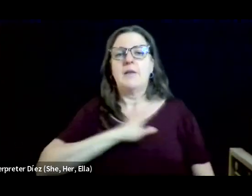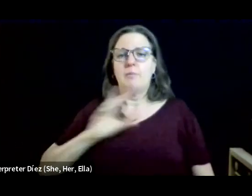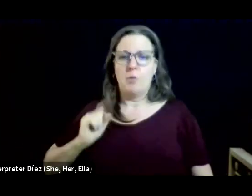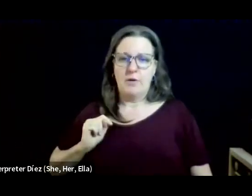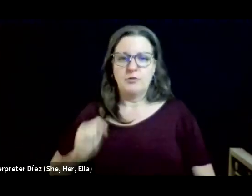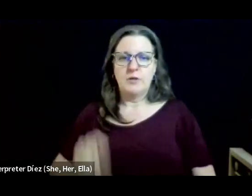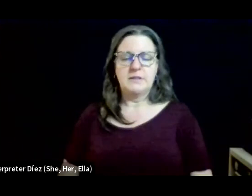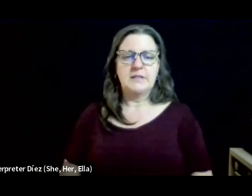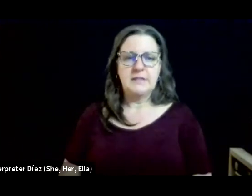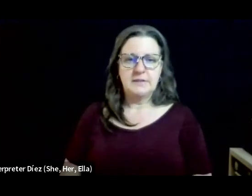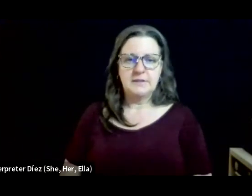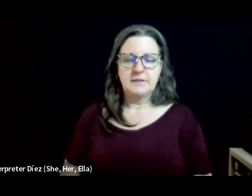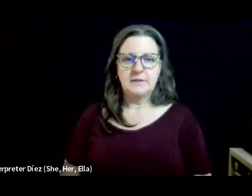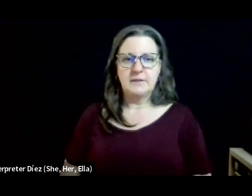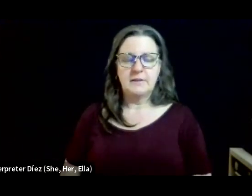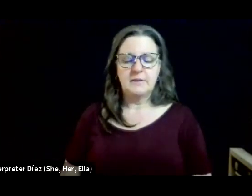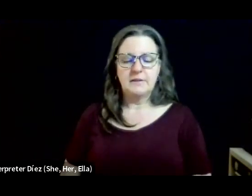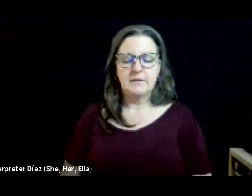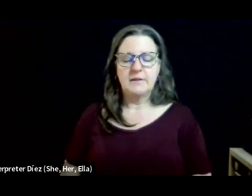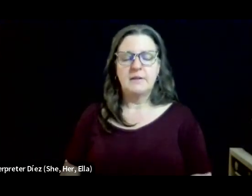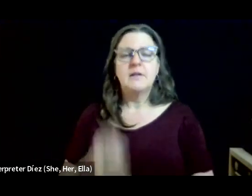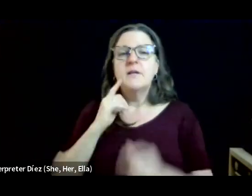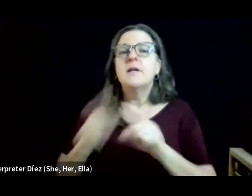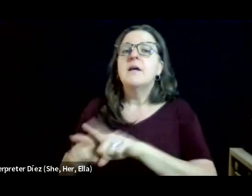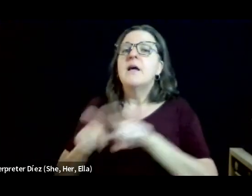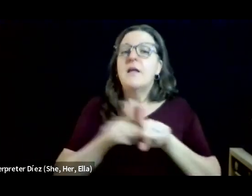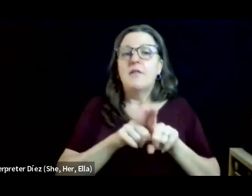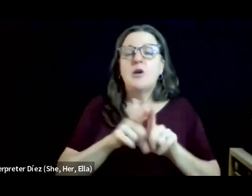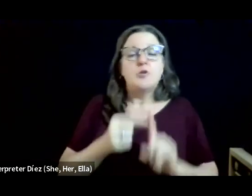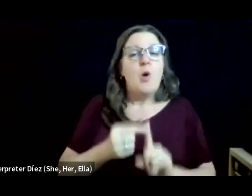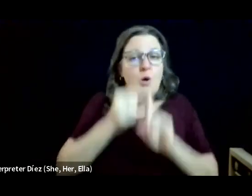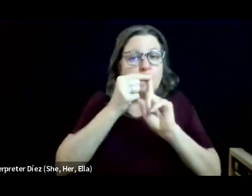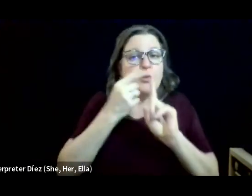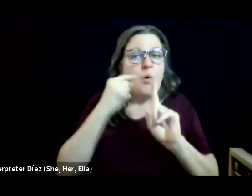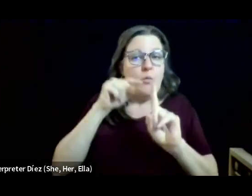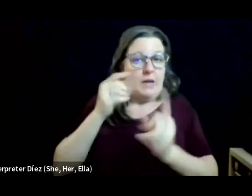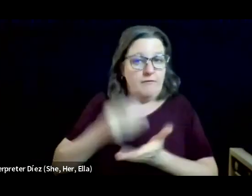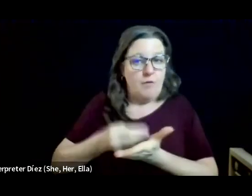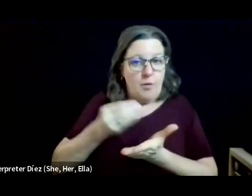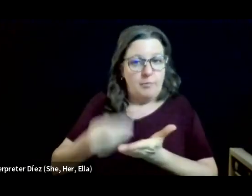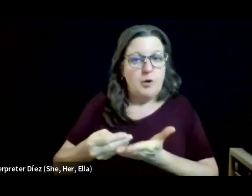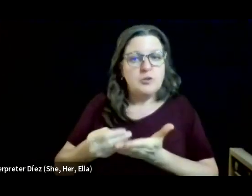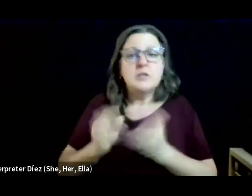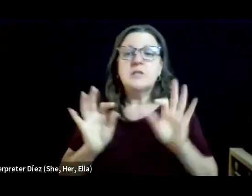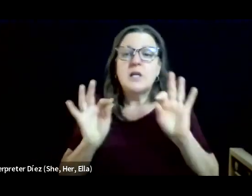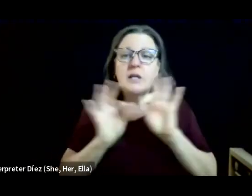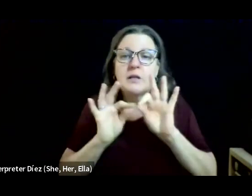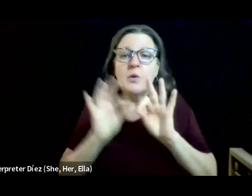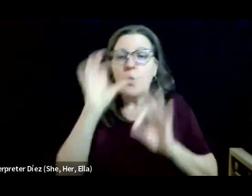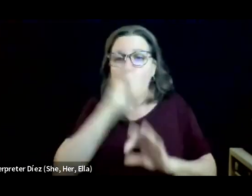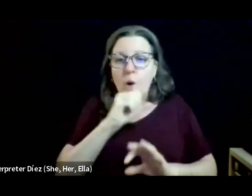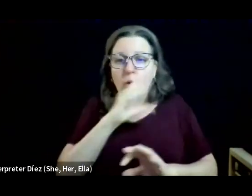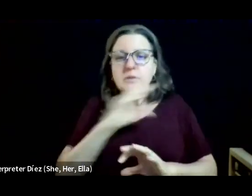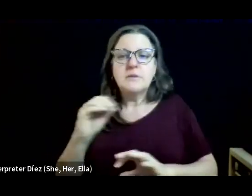And there's also exceptions to Purchasing uh, quotes and bids and not going to go through all of these.